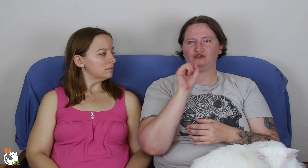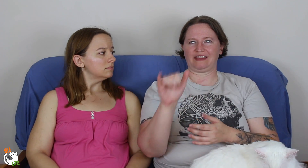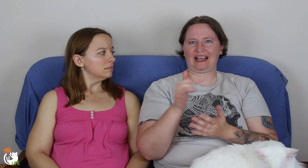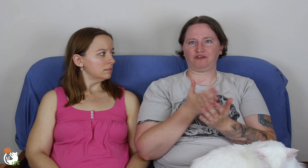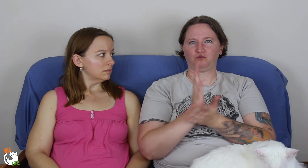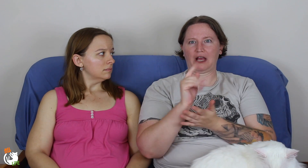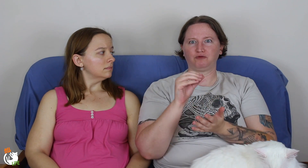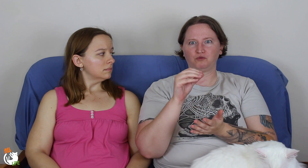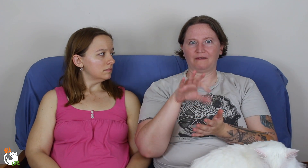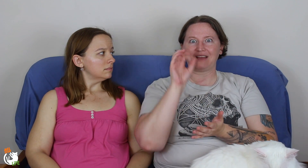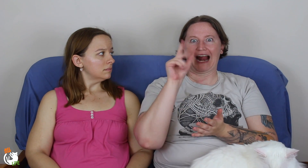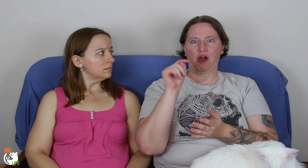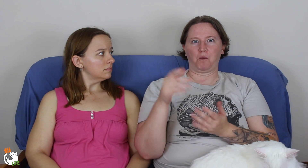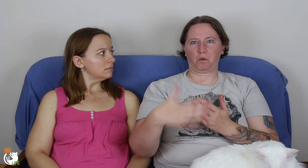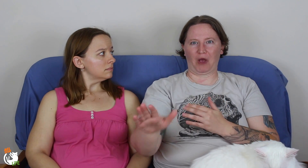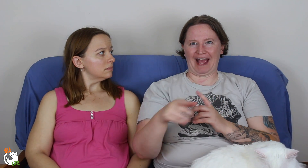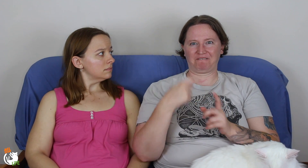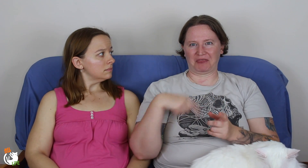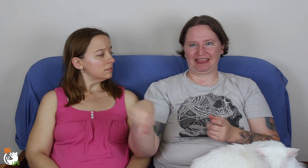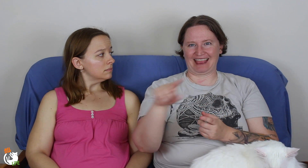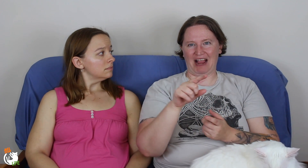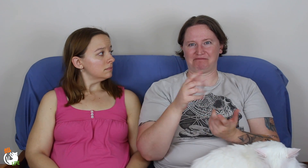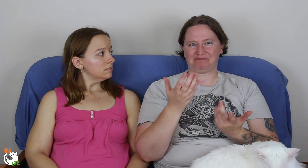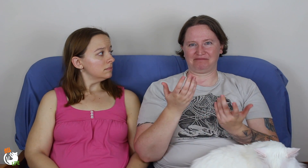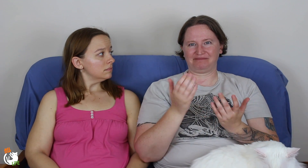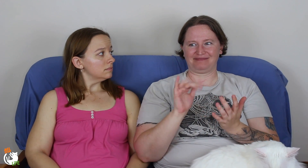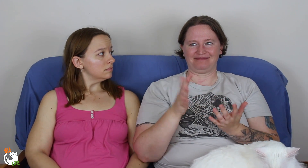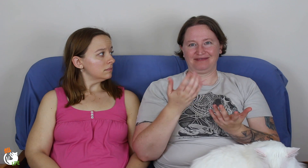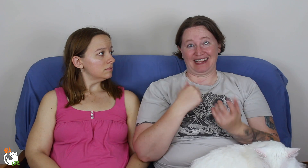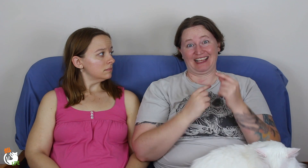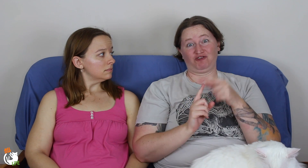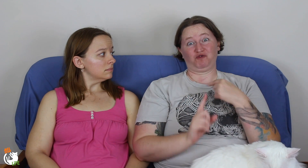took that choice and that right to find out away from them.